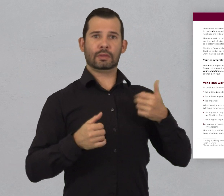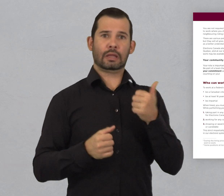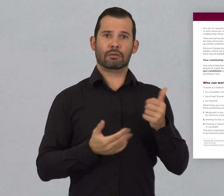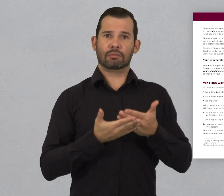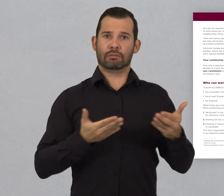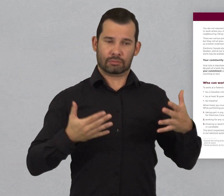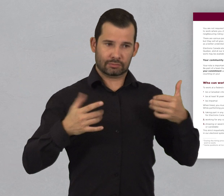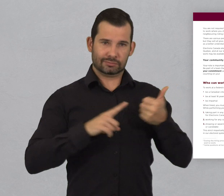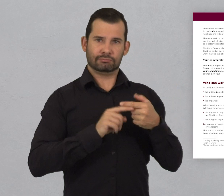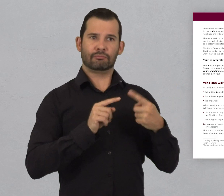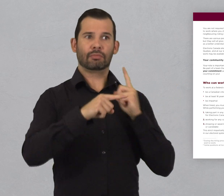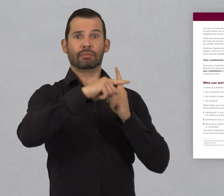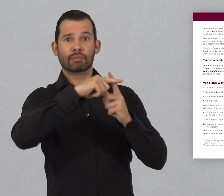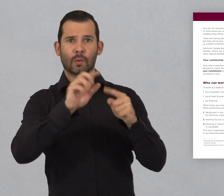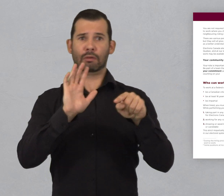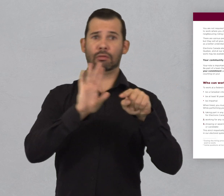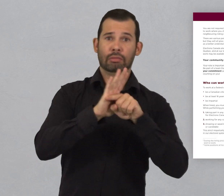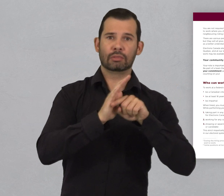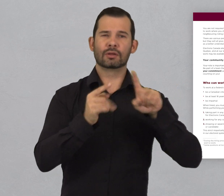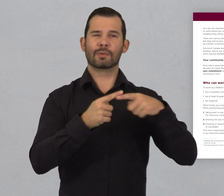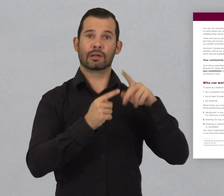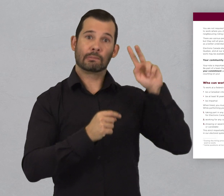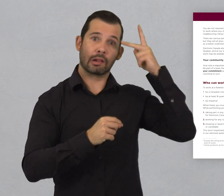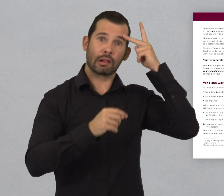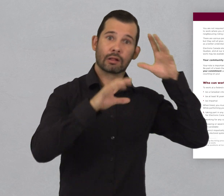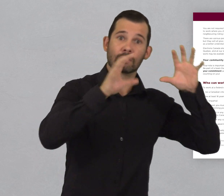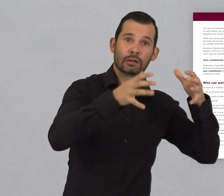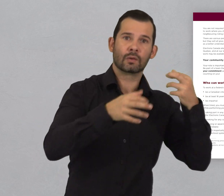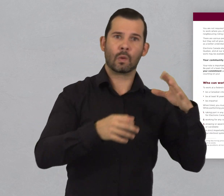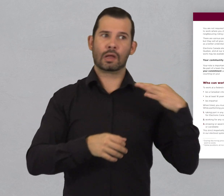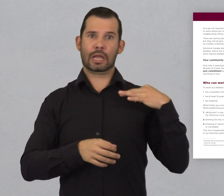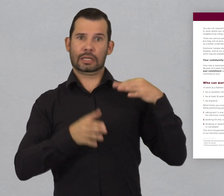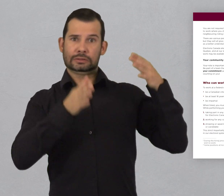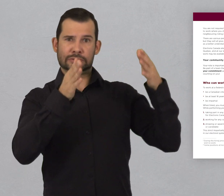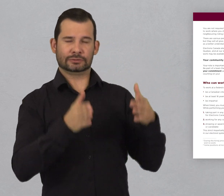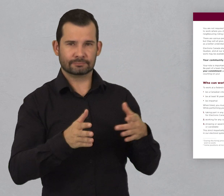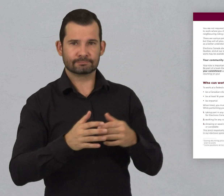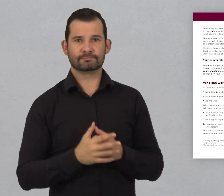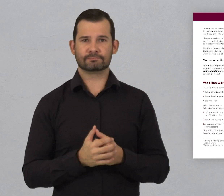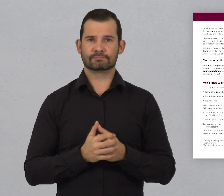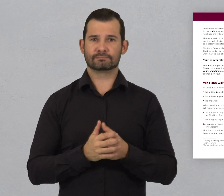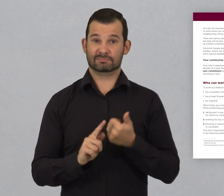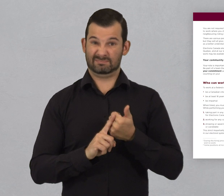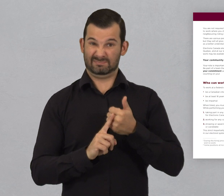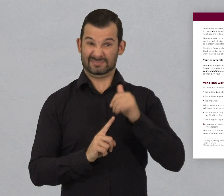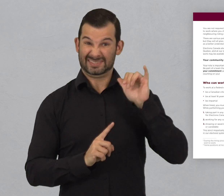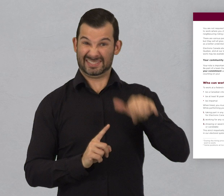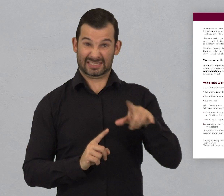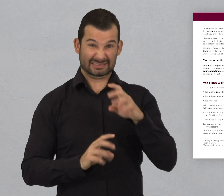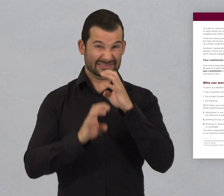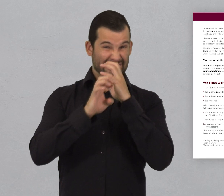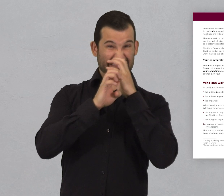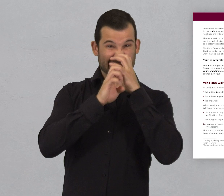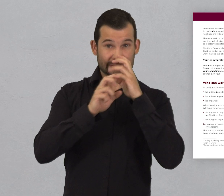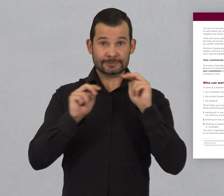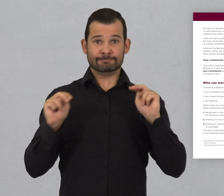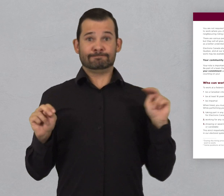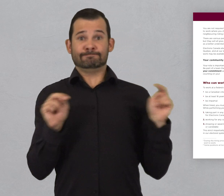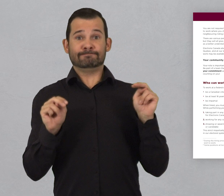3. showing or wearing items that say anything good or bad about a political party or candidate